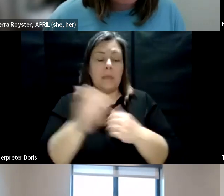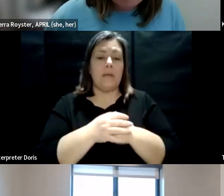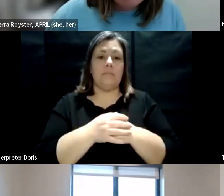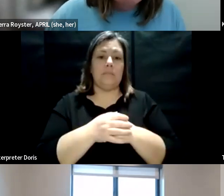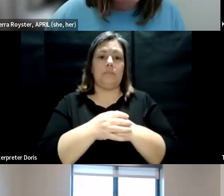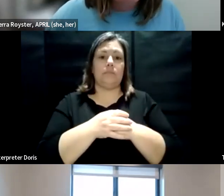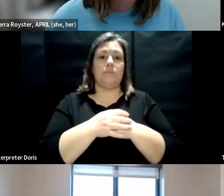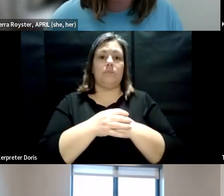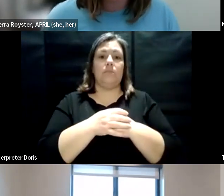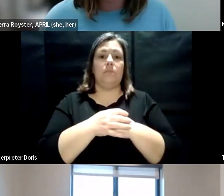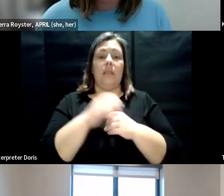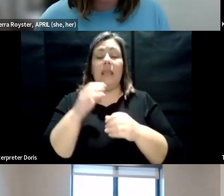You're probably, you might be coming up sooner or later.